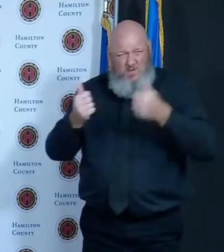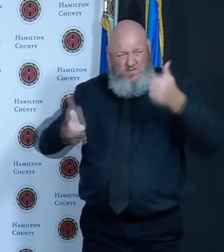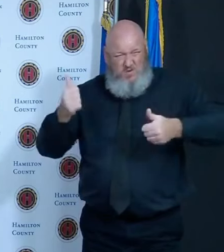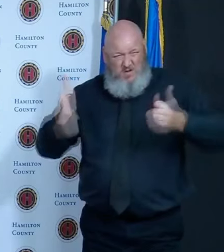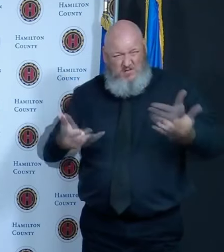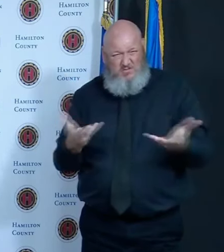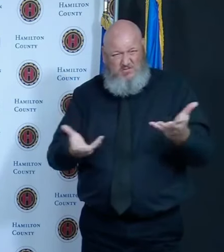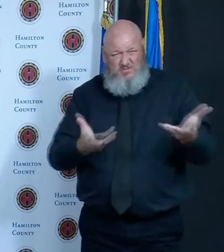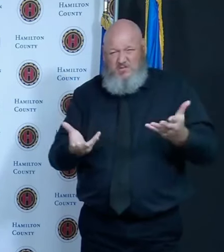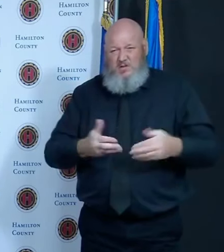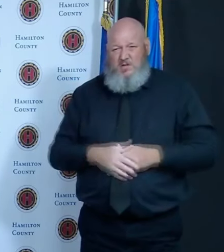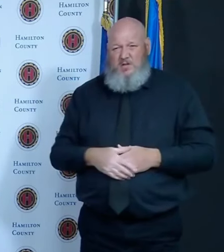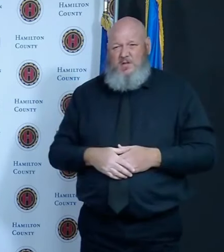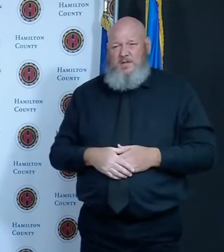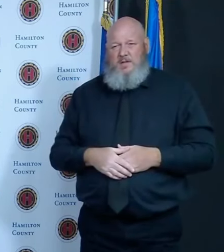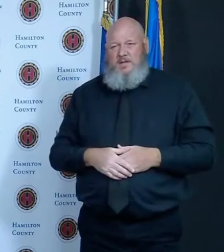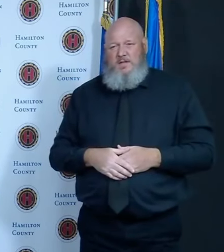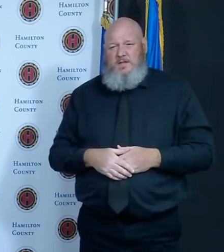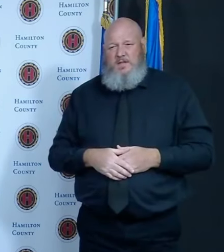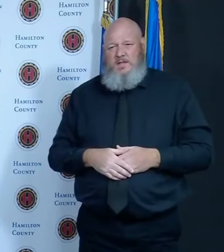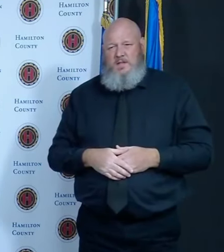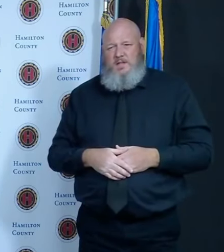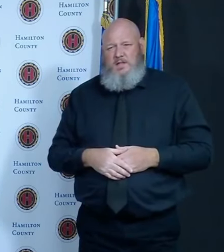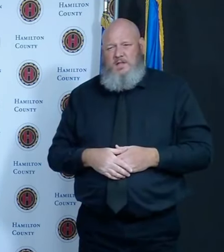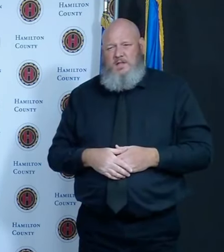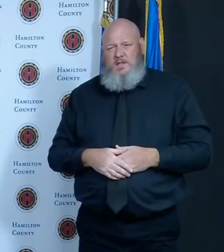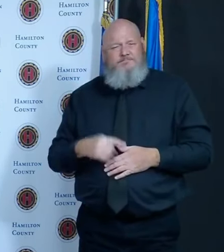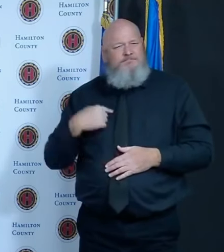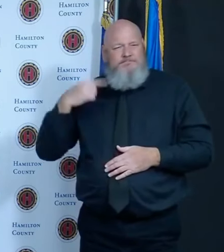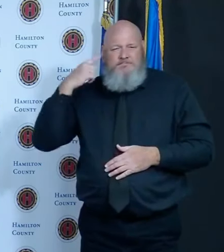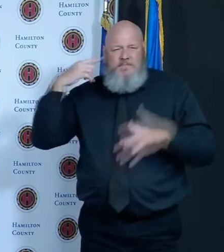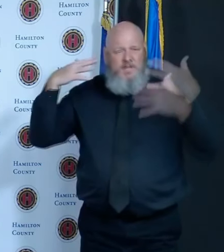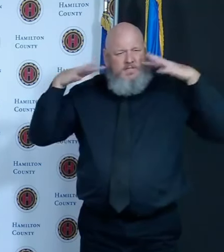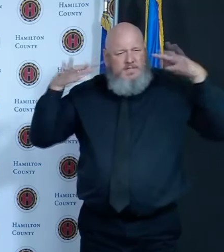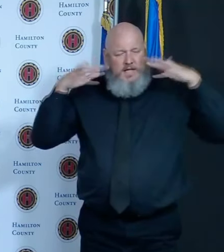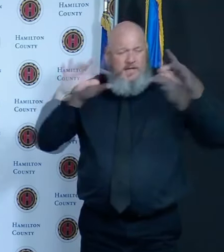so I you're cutting a little bit in and out but I will reiterate that I talked